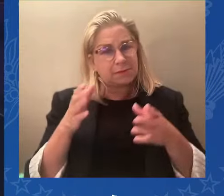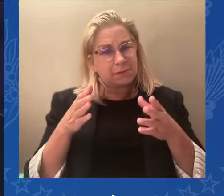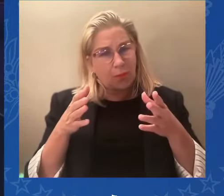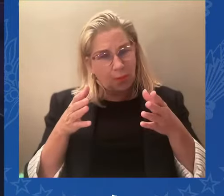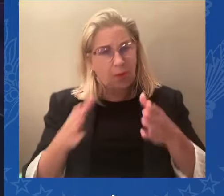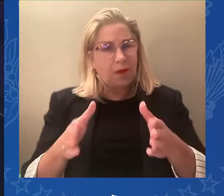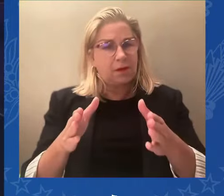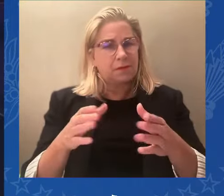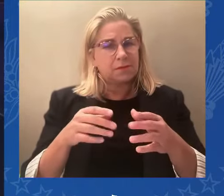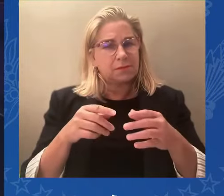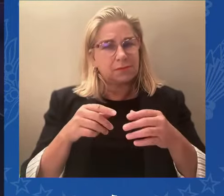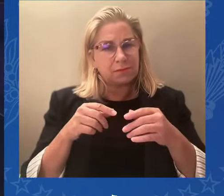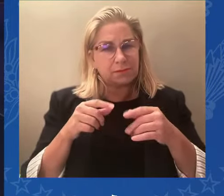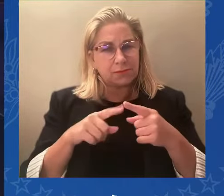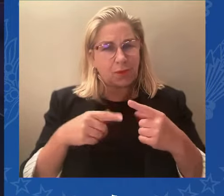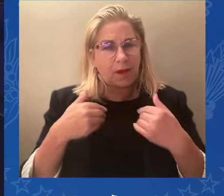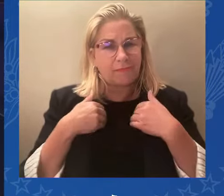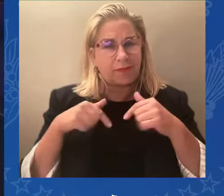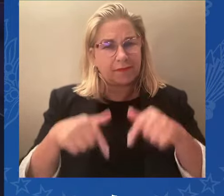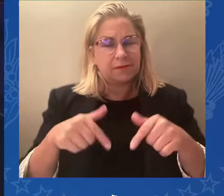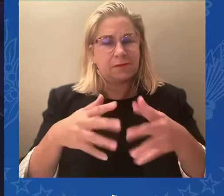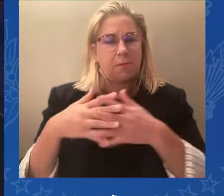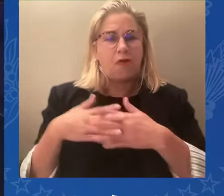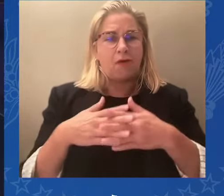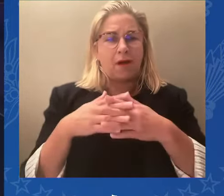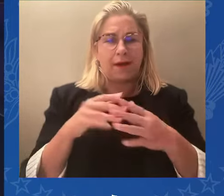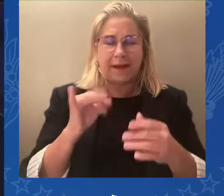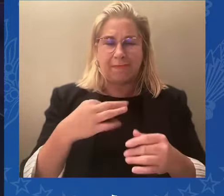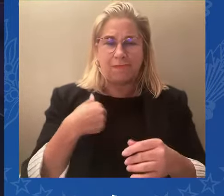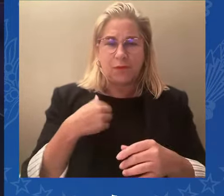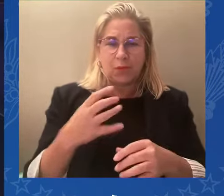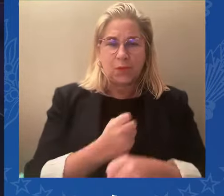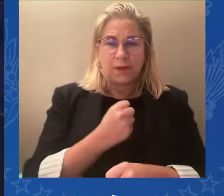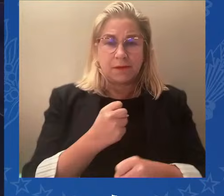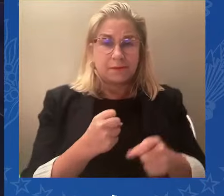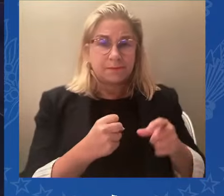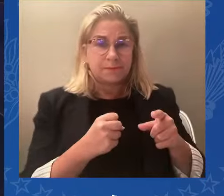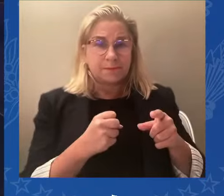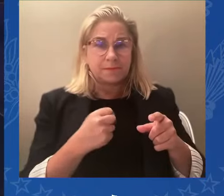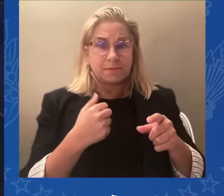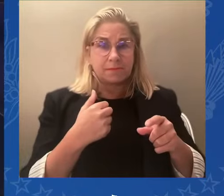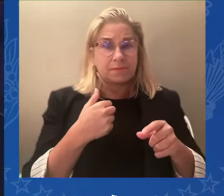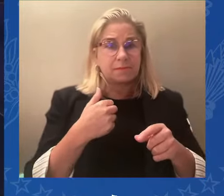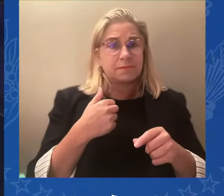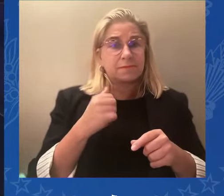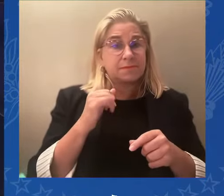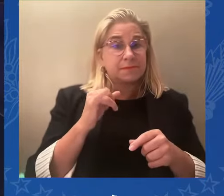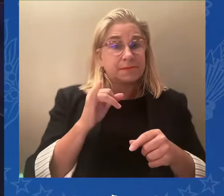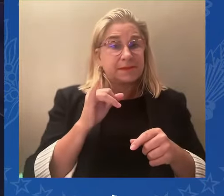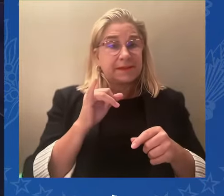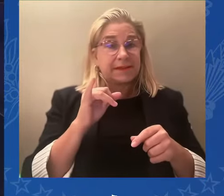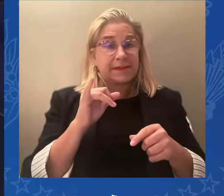If you get ahead, I fall behind” -- maybe worst of all, “If I hold you down, I lift myself up” --